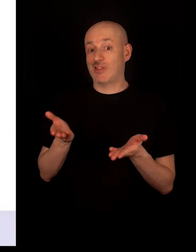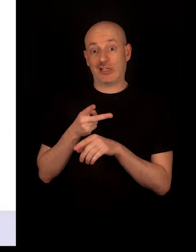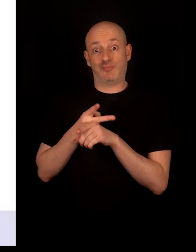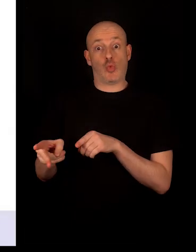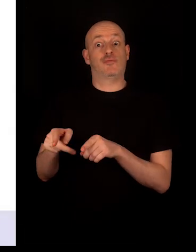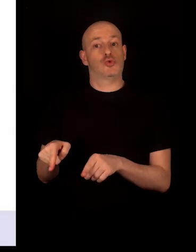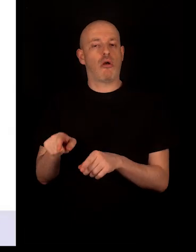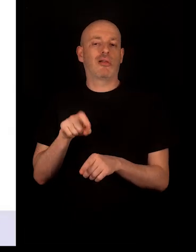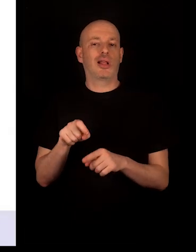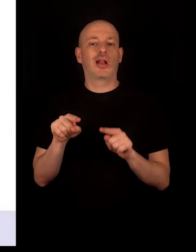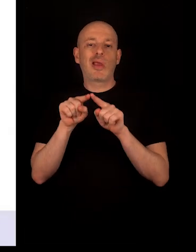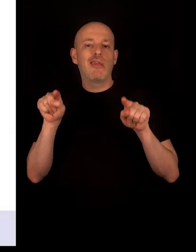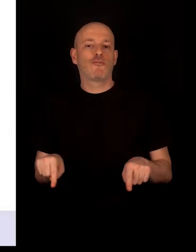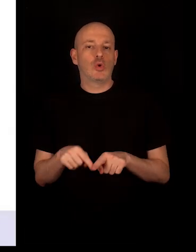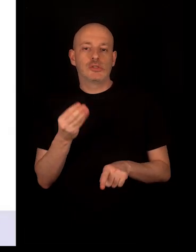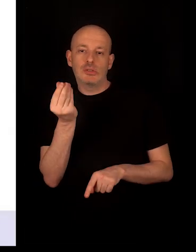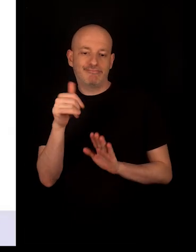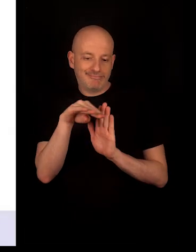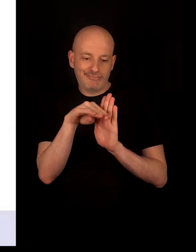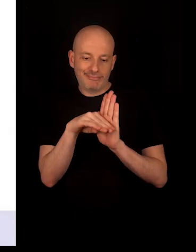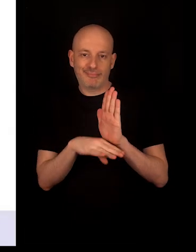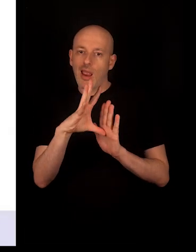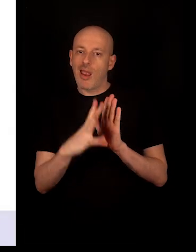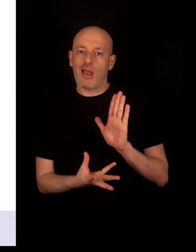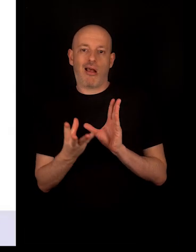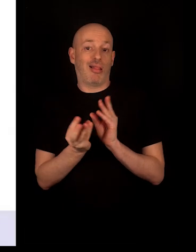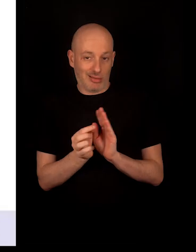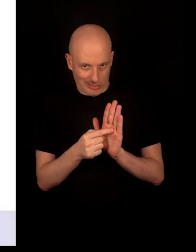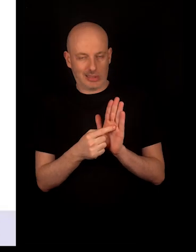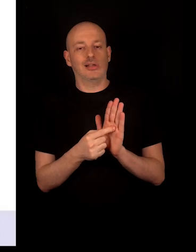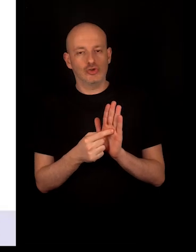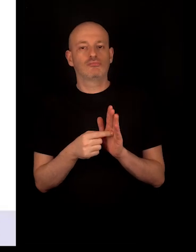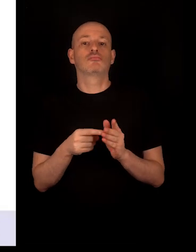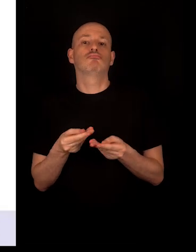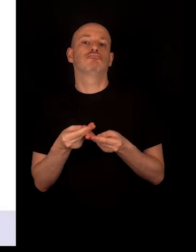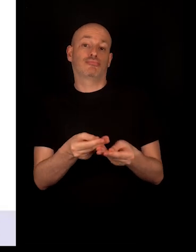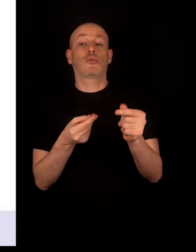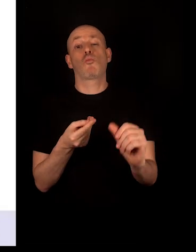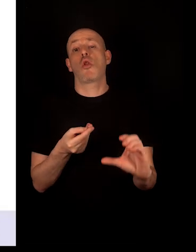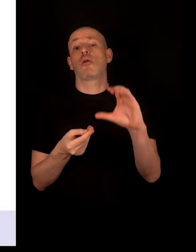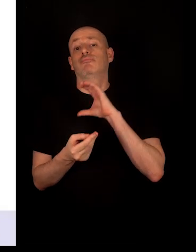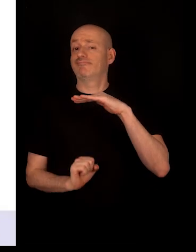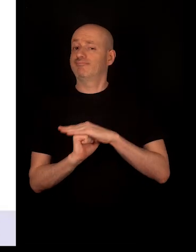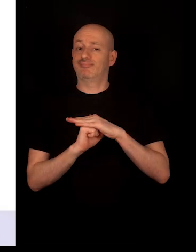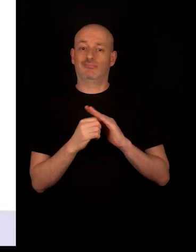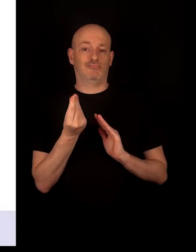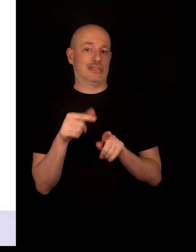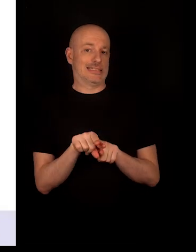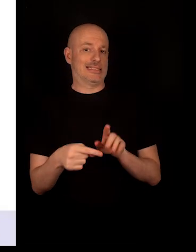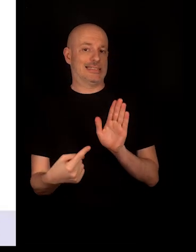For a professional service, we need the invoice with the total cost of the service and you will receive the amount shown on the invoice